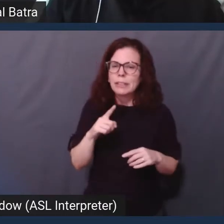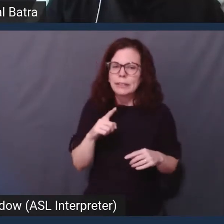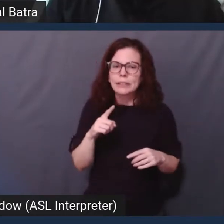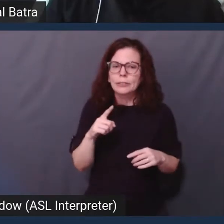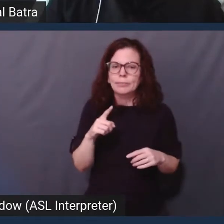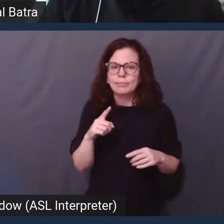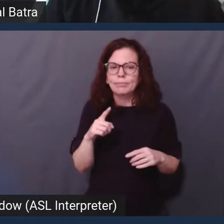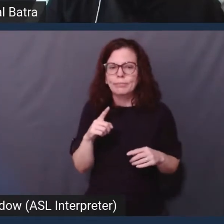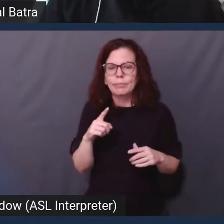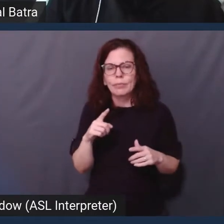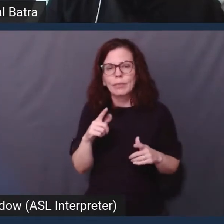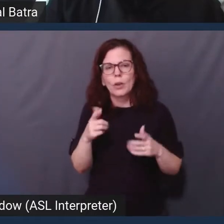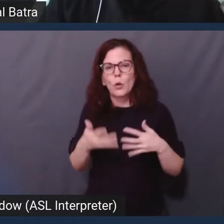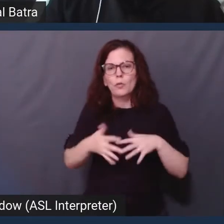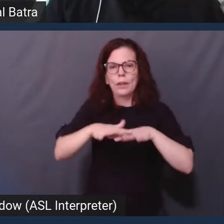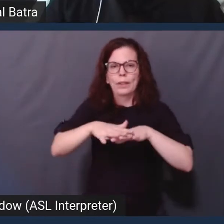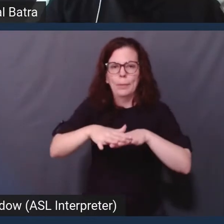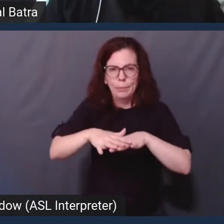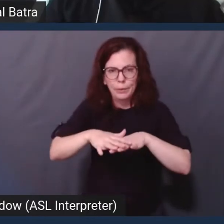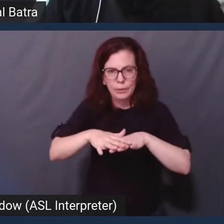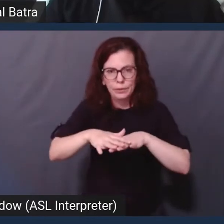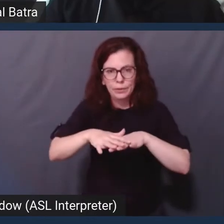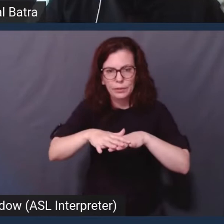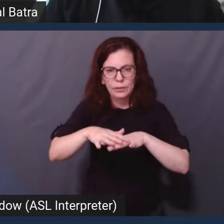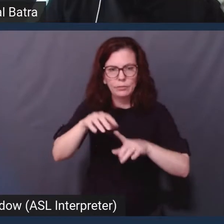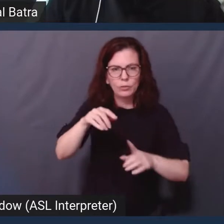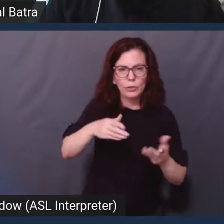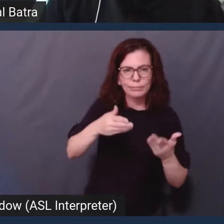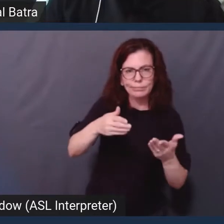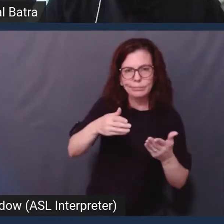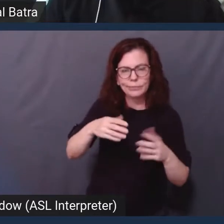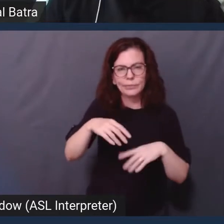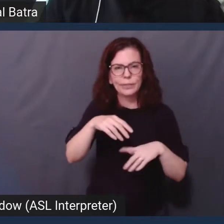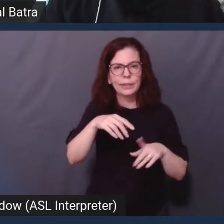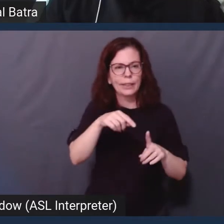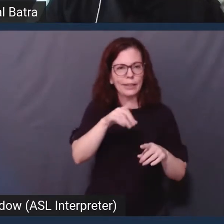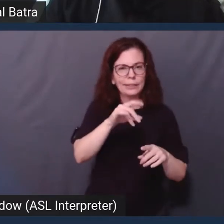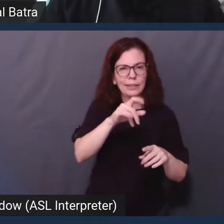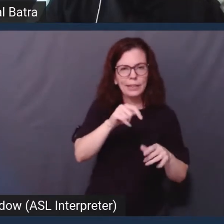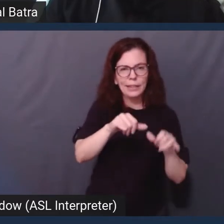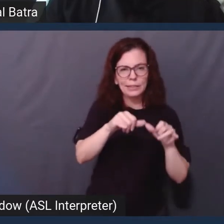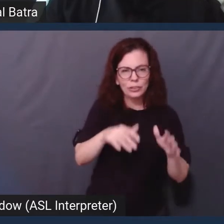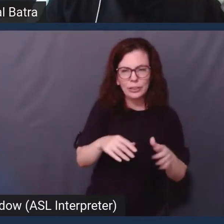big overlap between authors and sorta say, data engineers. So authors sometimes work on data,